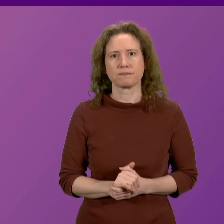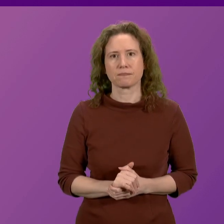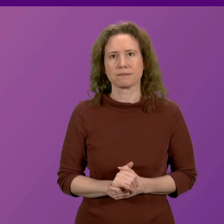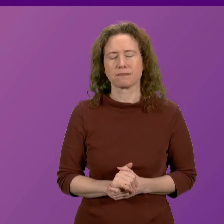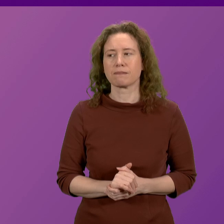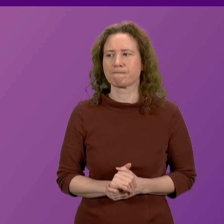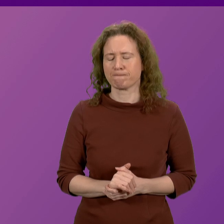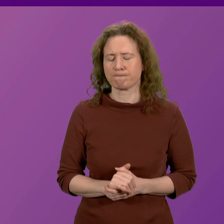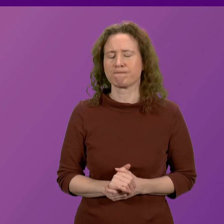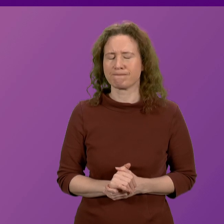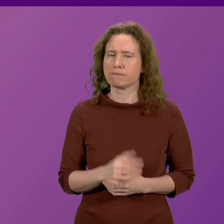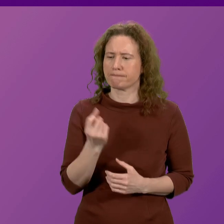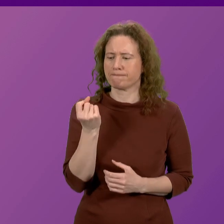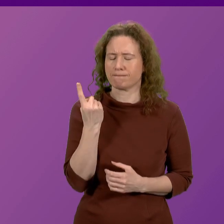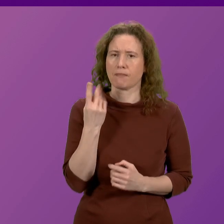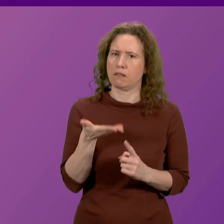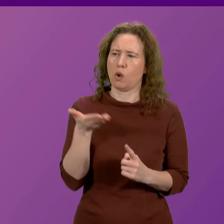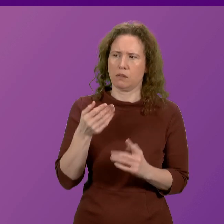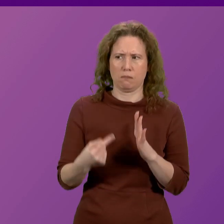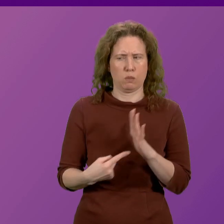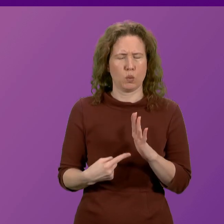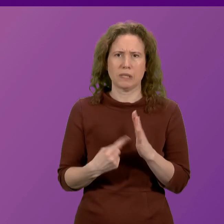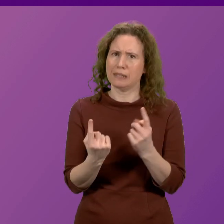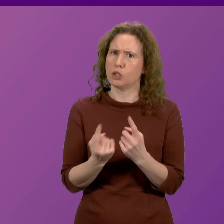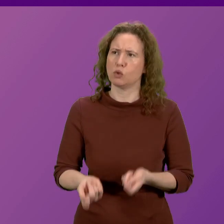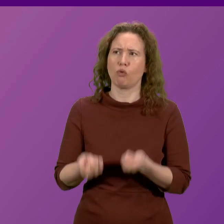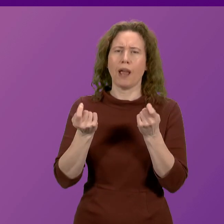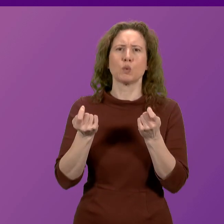I acknowledge the importance of the issue that Mr Stewart raises with me. Domestic